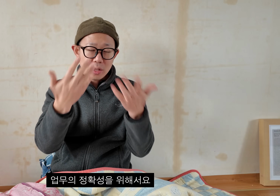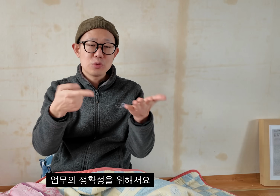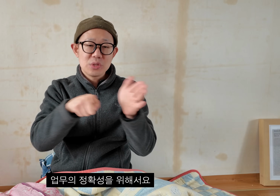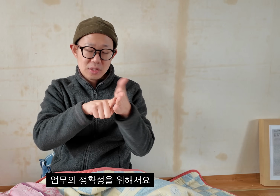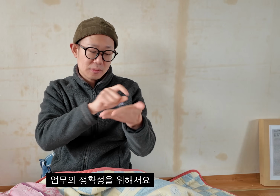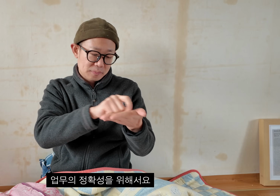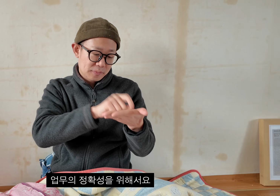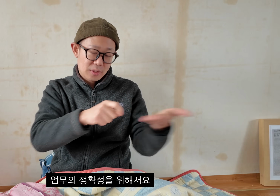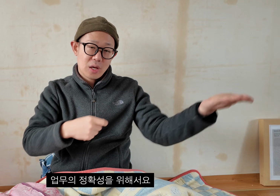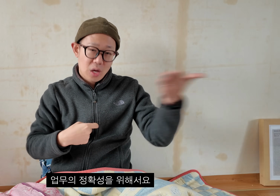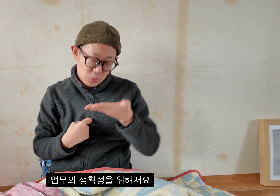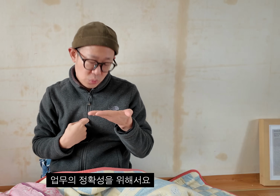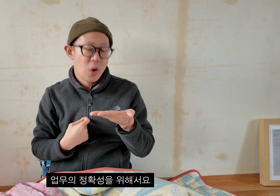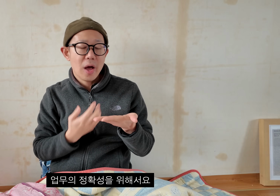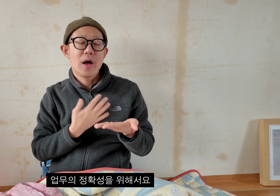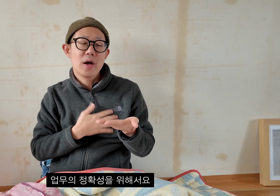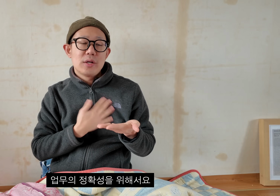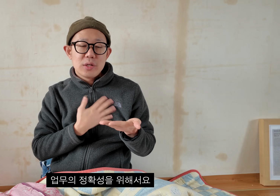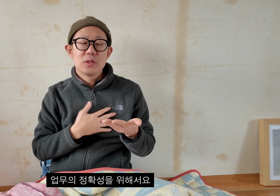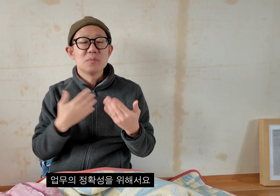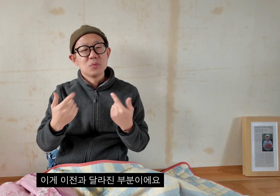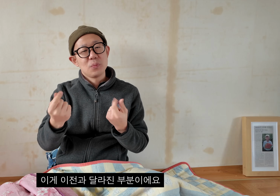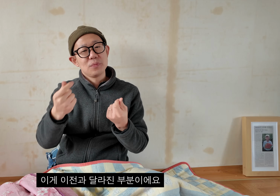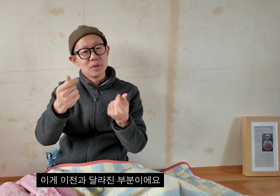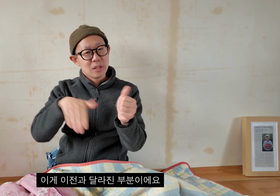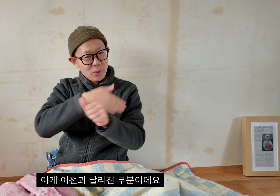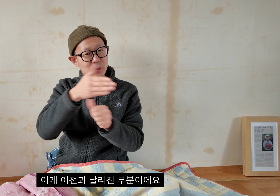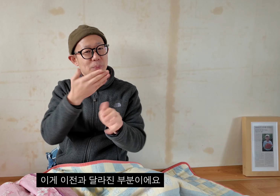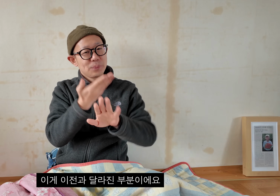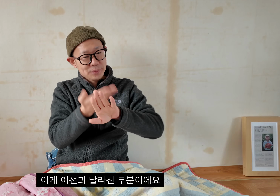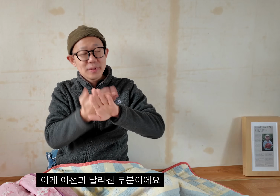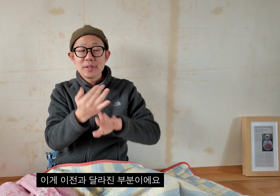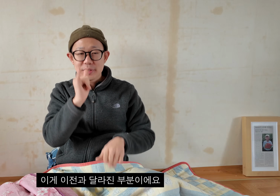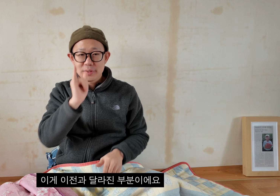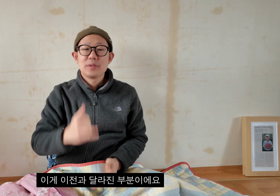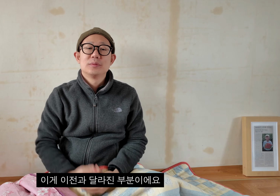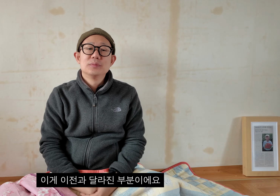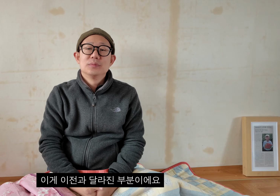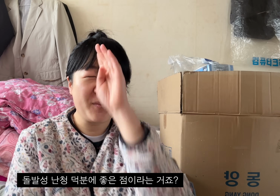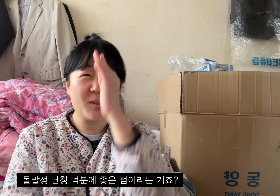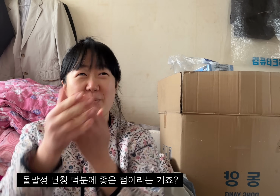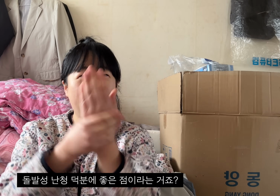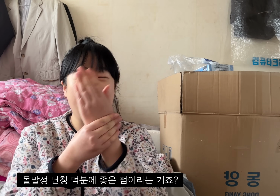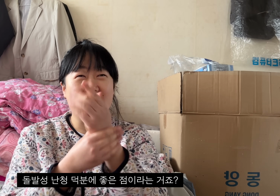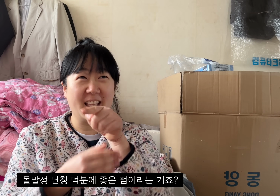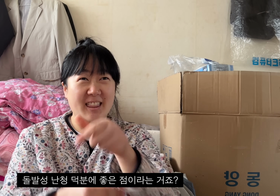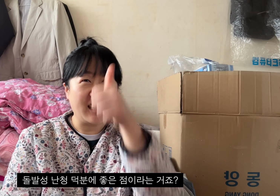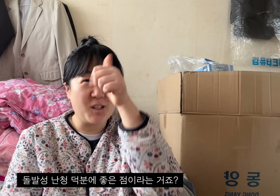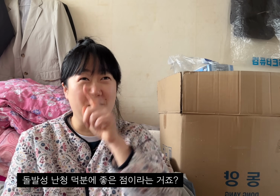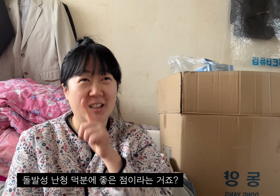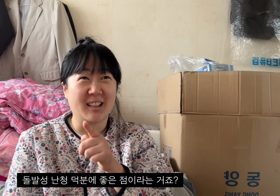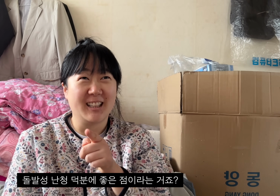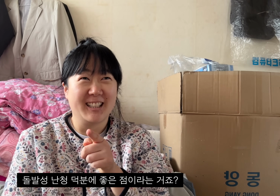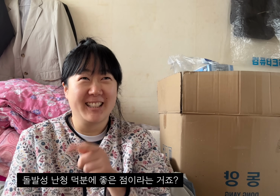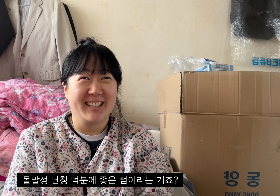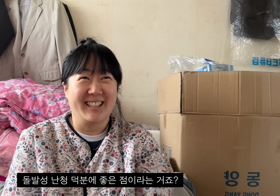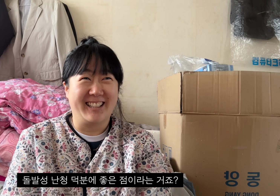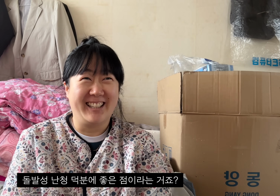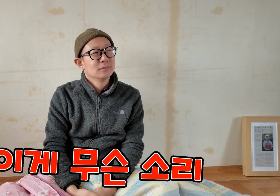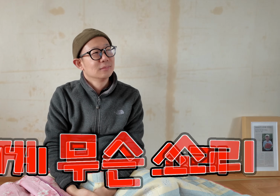For accuracy. That’s a change. So, sudden hearing loss brought one good thing?